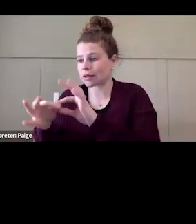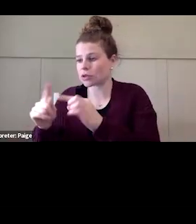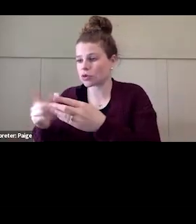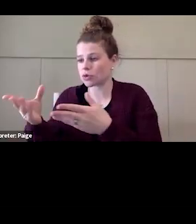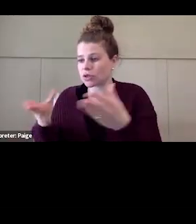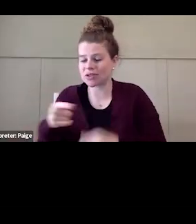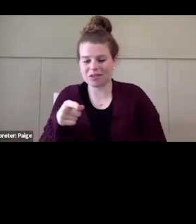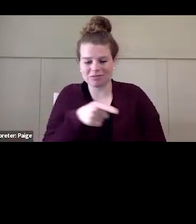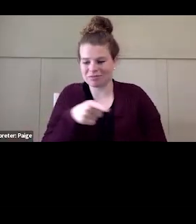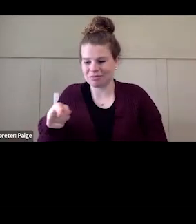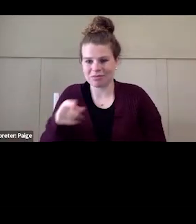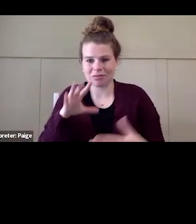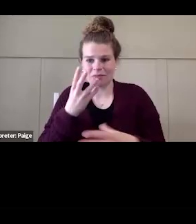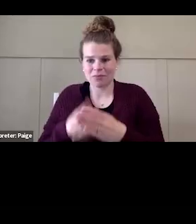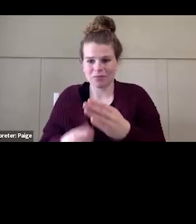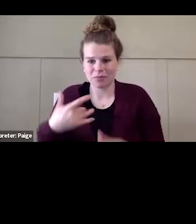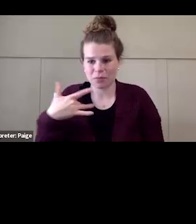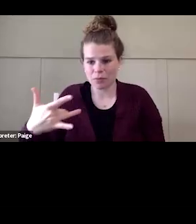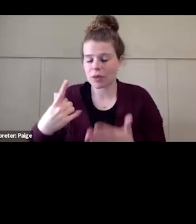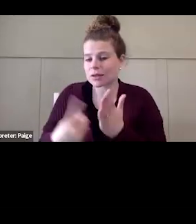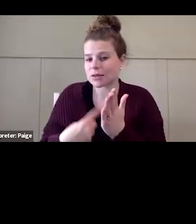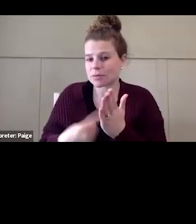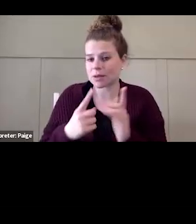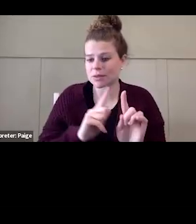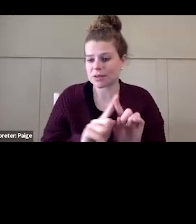And also sometimes different services exist,